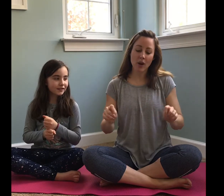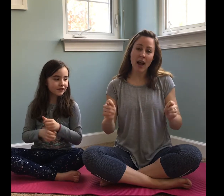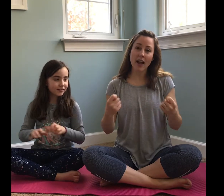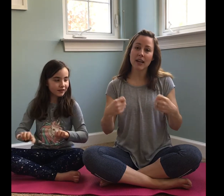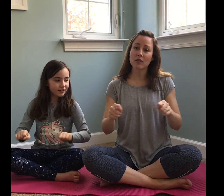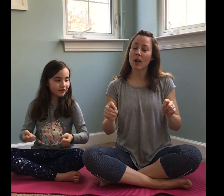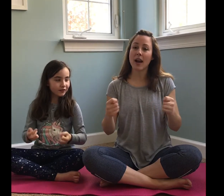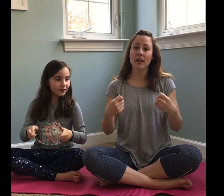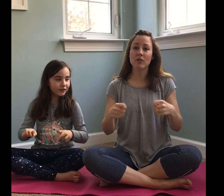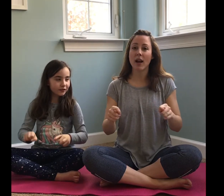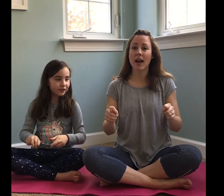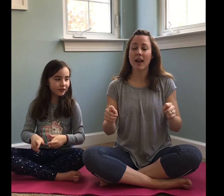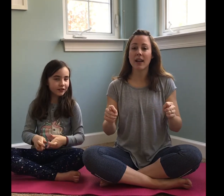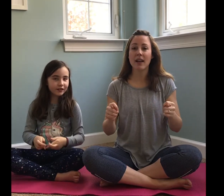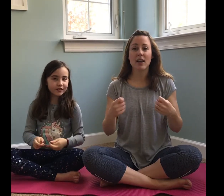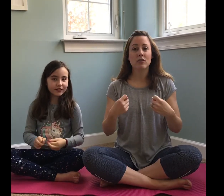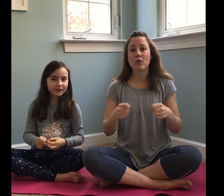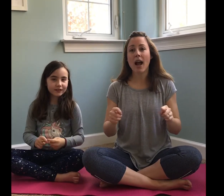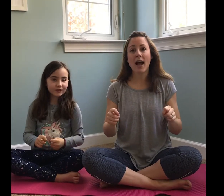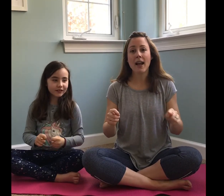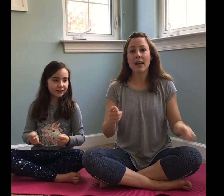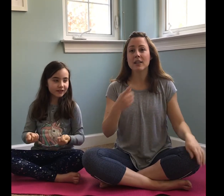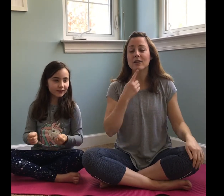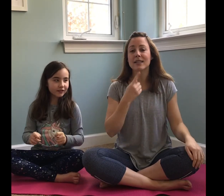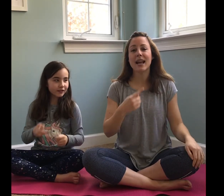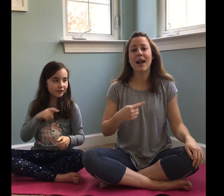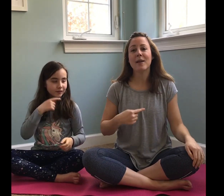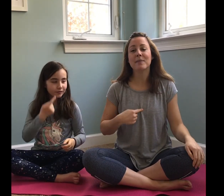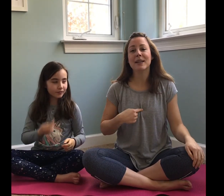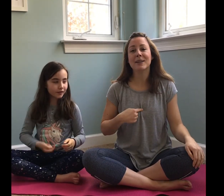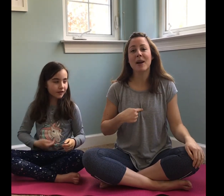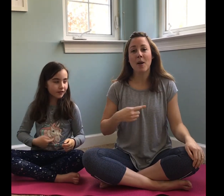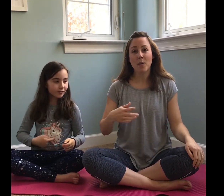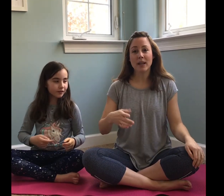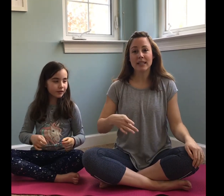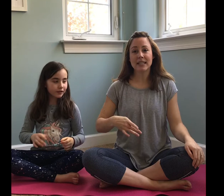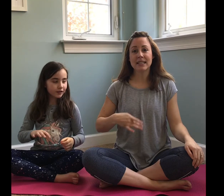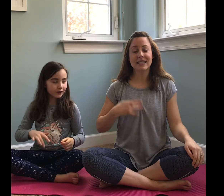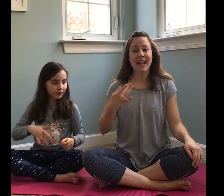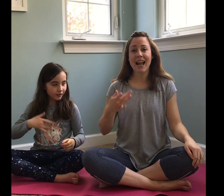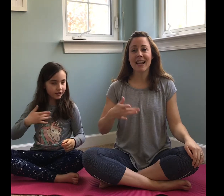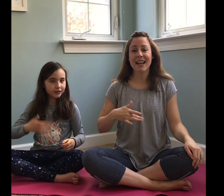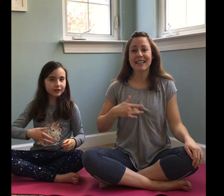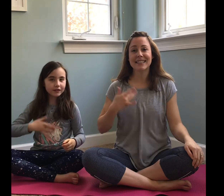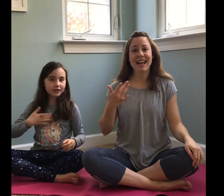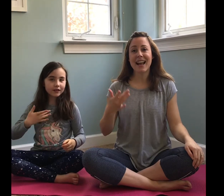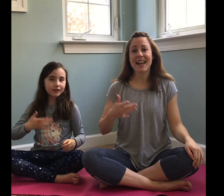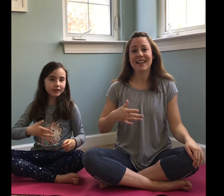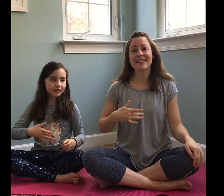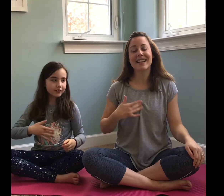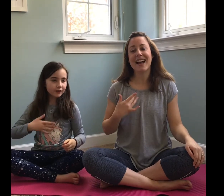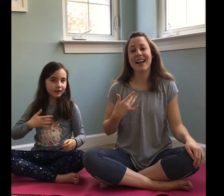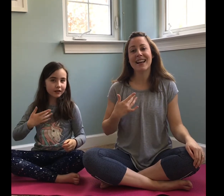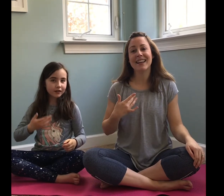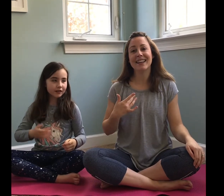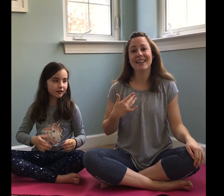try try try...try to tell me what's inside side side